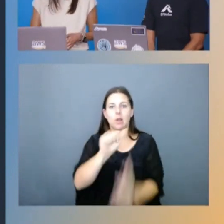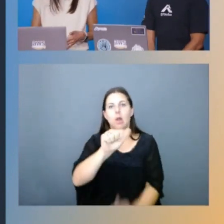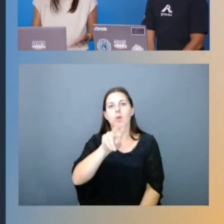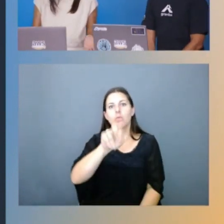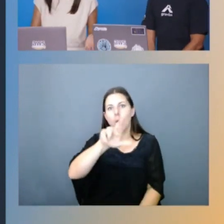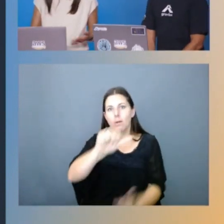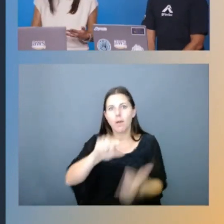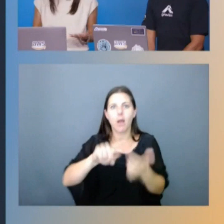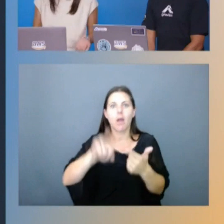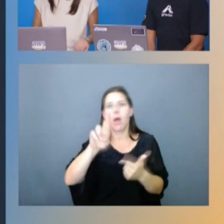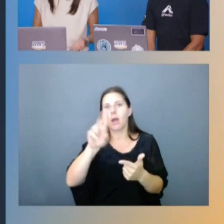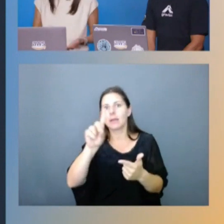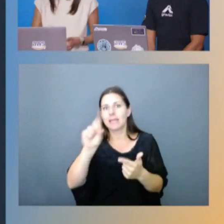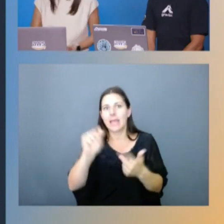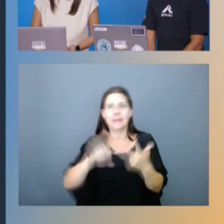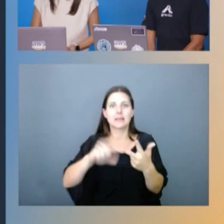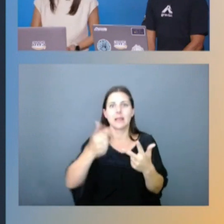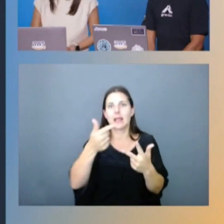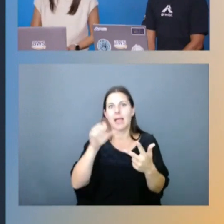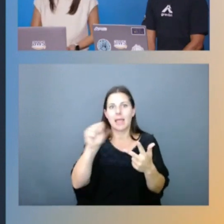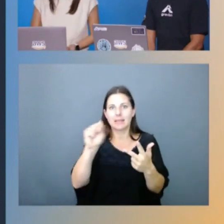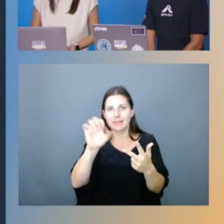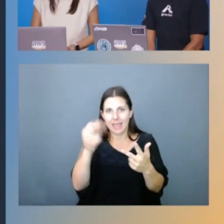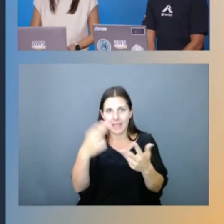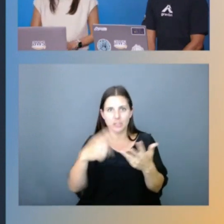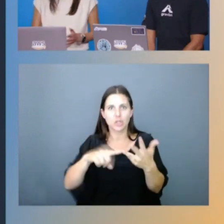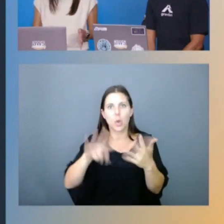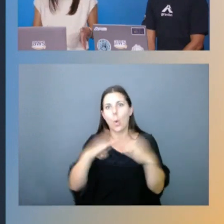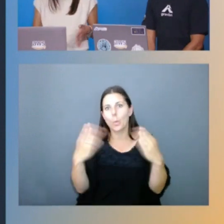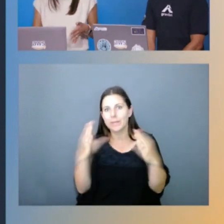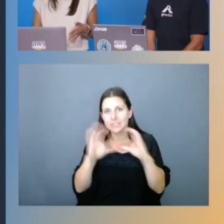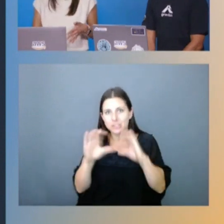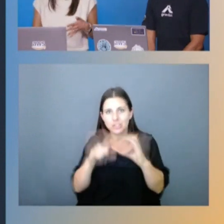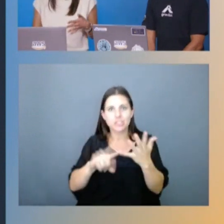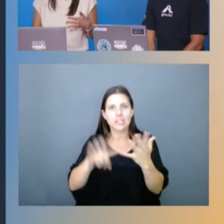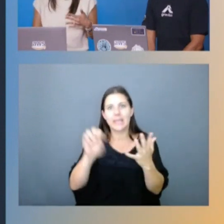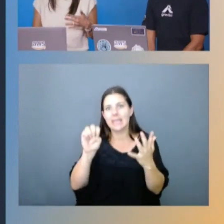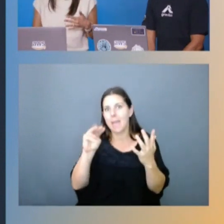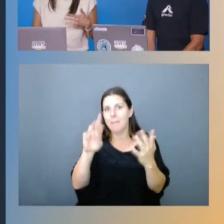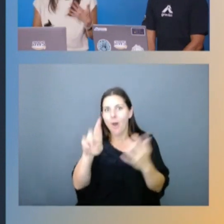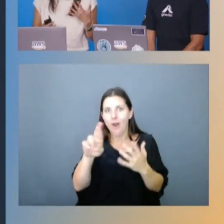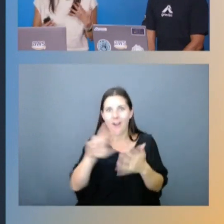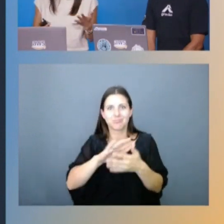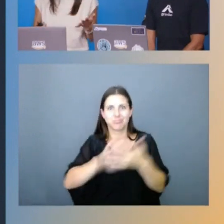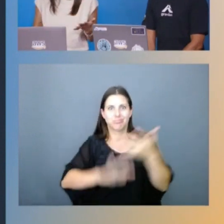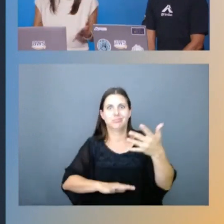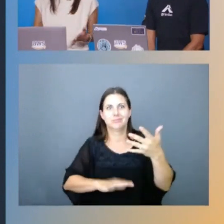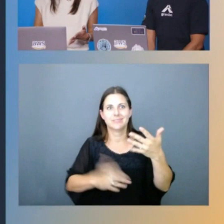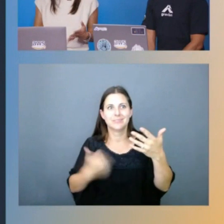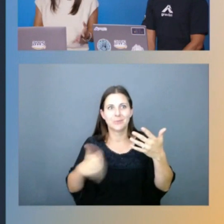Elasticache, OpenSearch and EMR, and these are really probably the, they are the easiest way to achieve